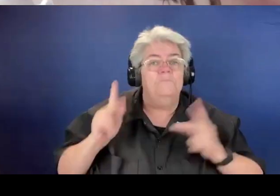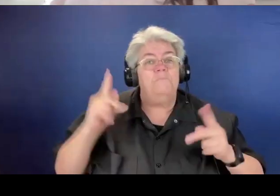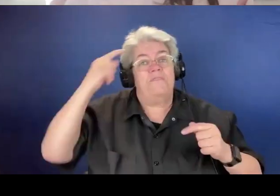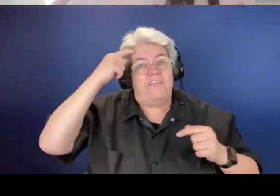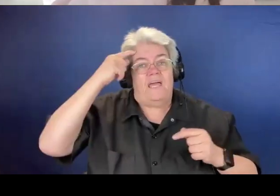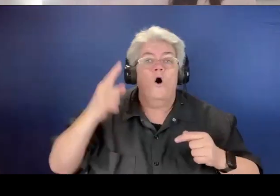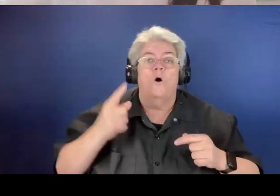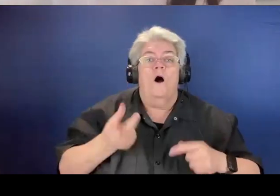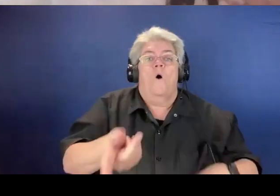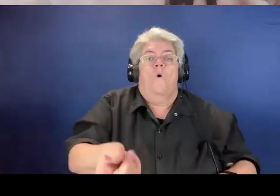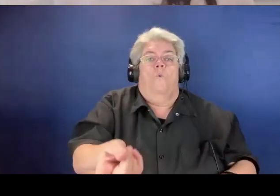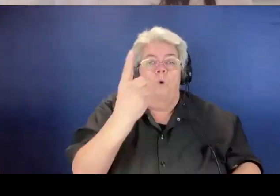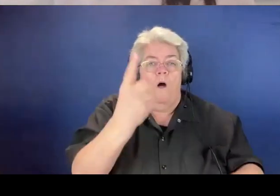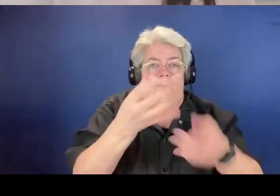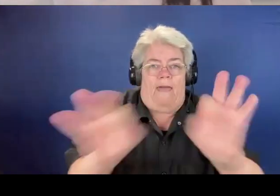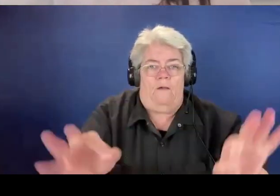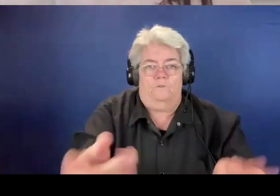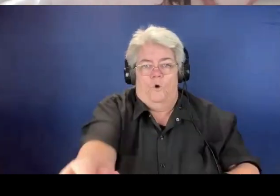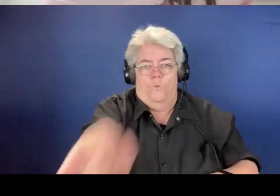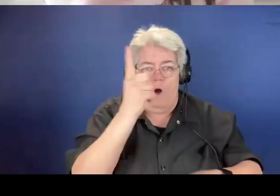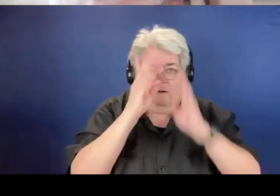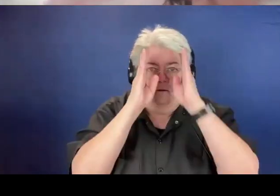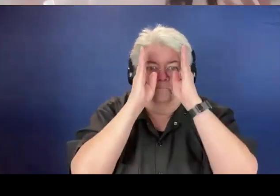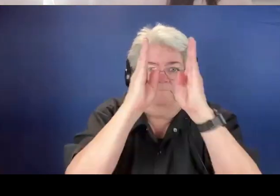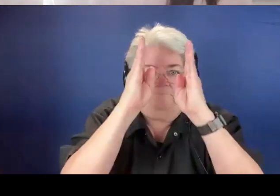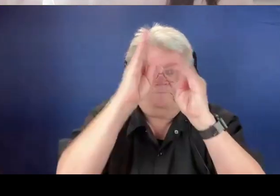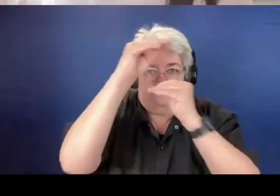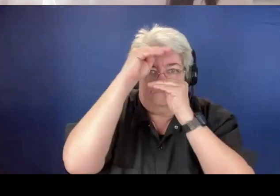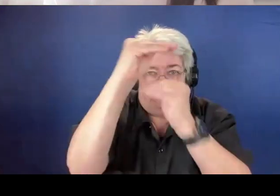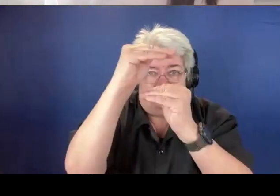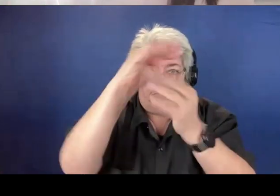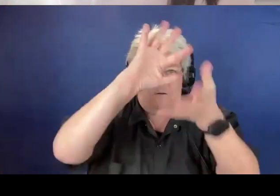And I still get this question today even though there's so much literature out